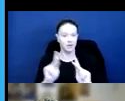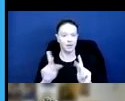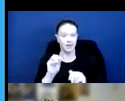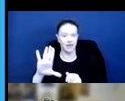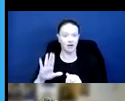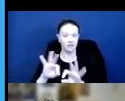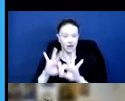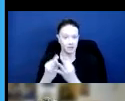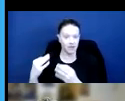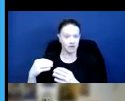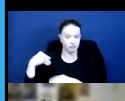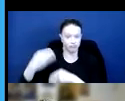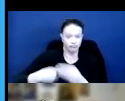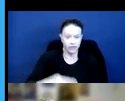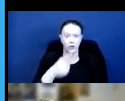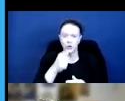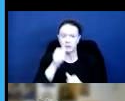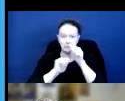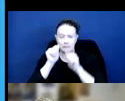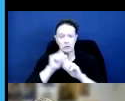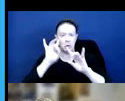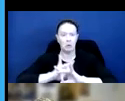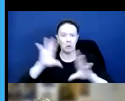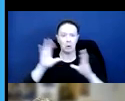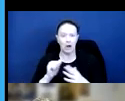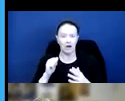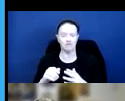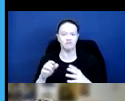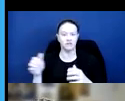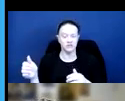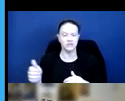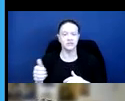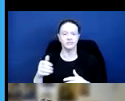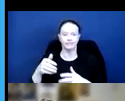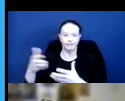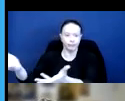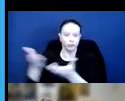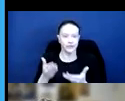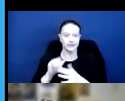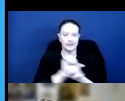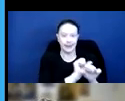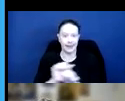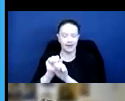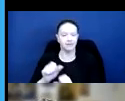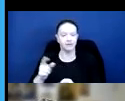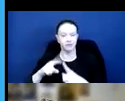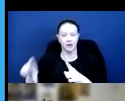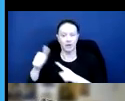Moreover, we must acknowledge and address the tremors and legacy of that violence throughout the generations and the resulting impact that can still be felt